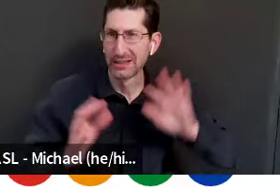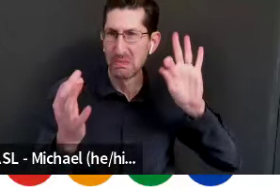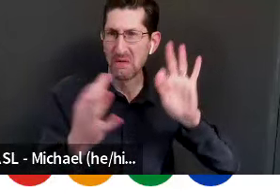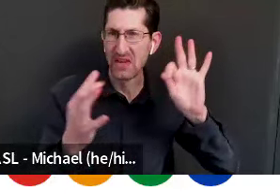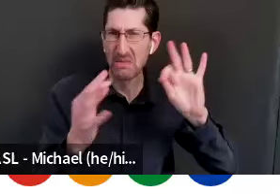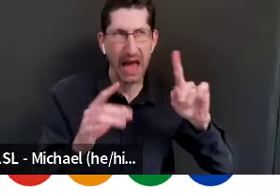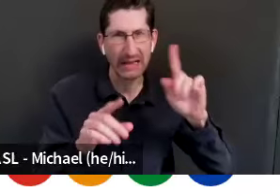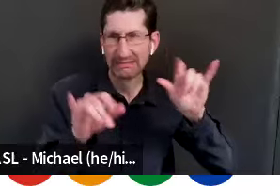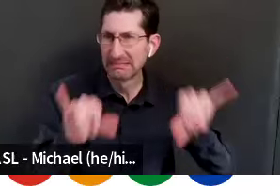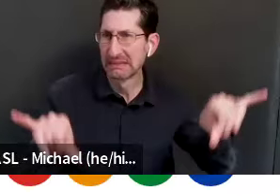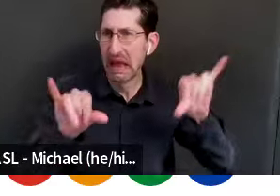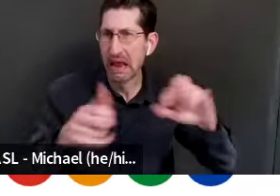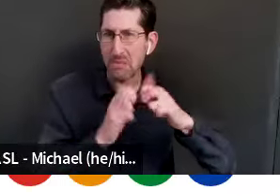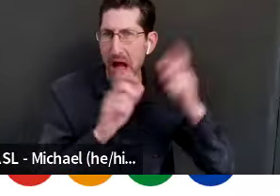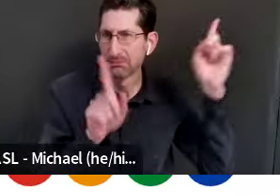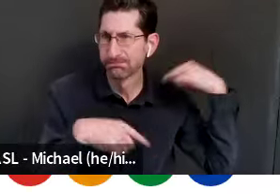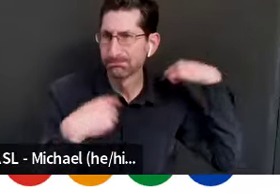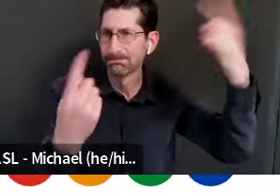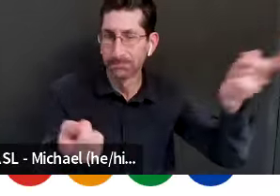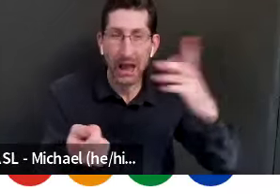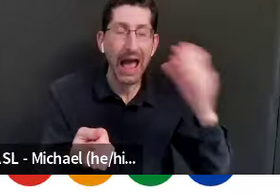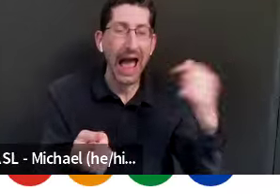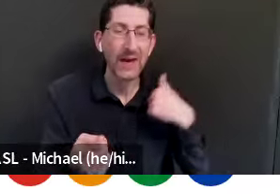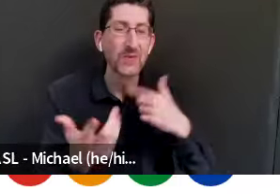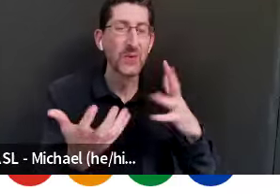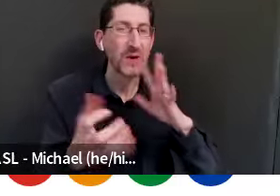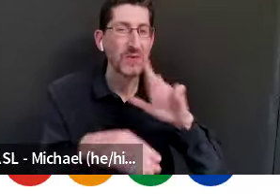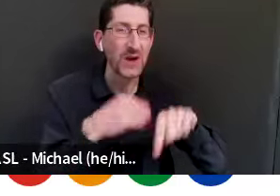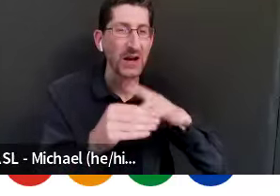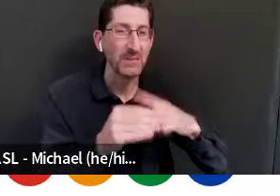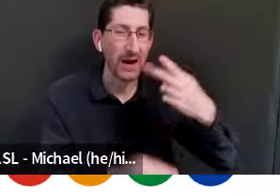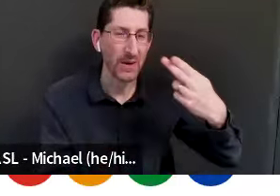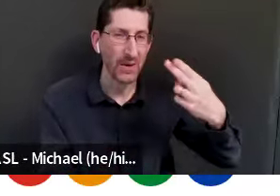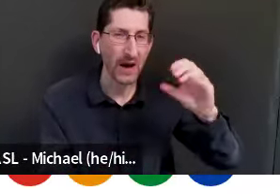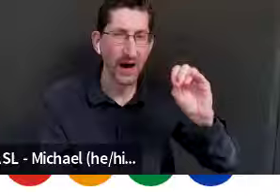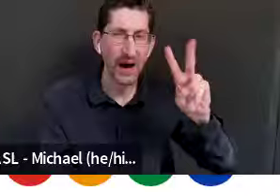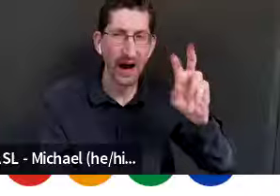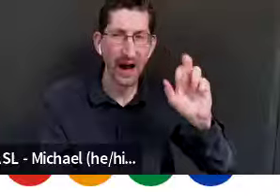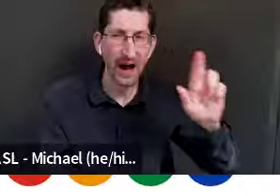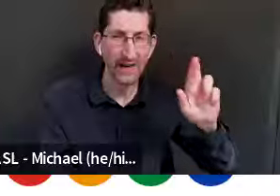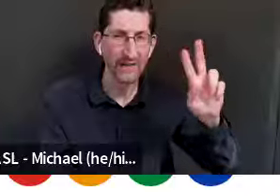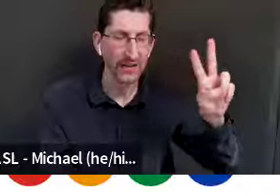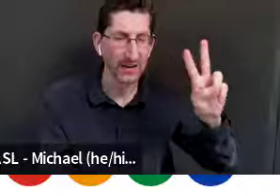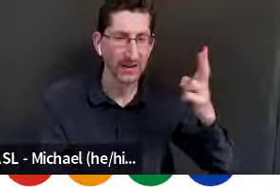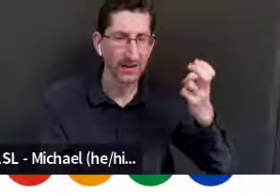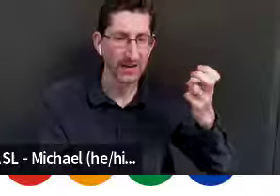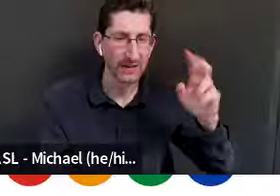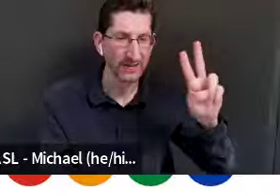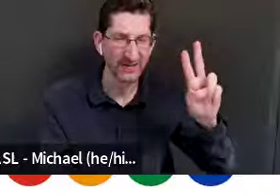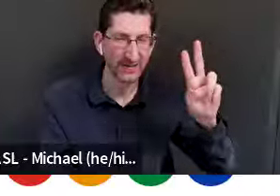FEEDBACK FOR A LONG TIME. FRANKLY, IT HAS BEEN TOUGH, AND